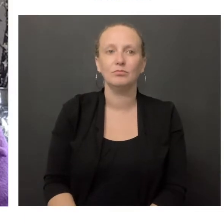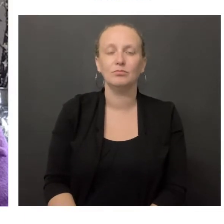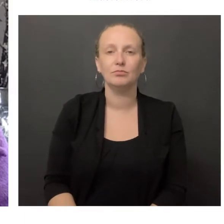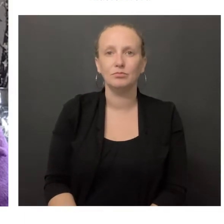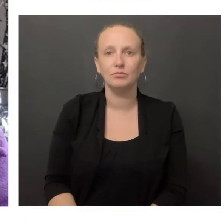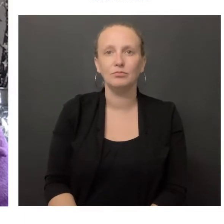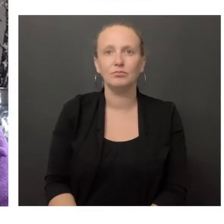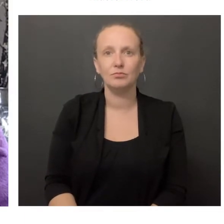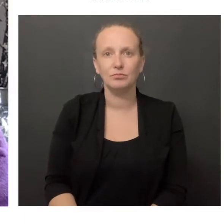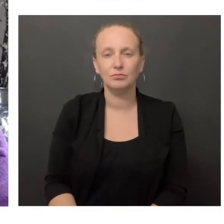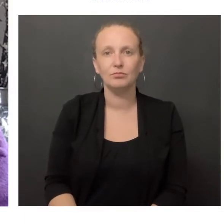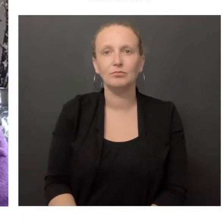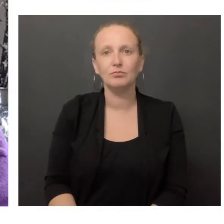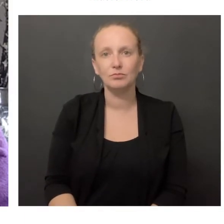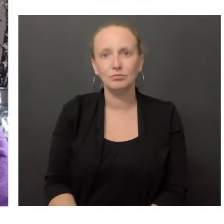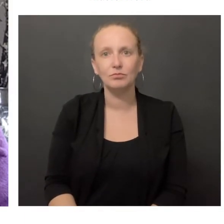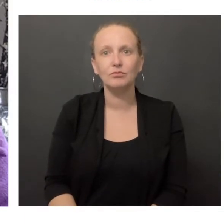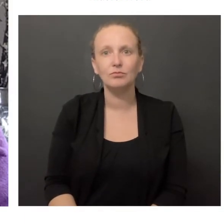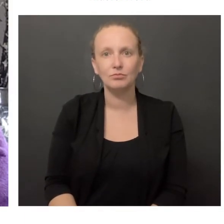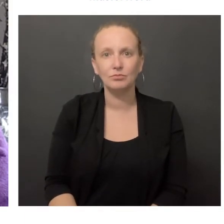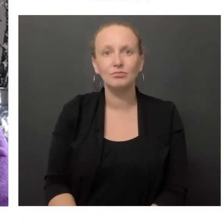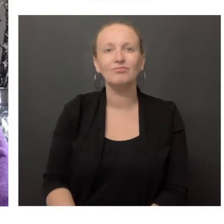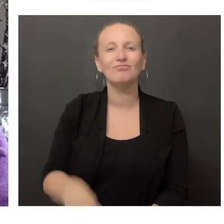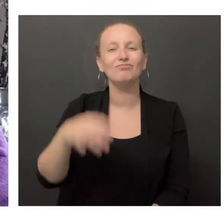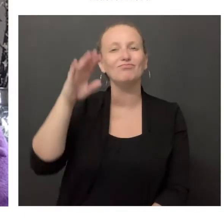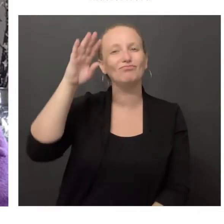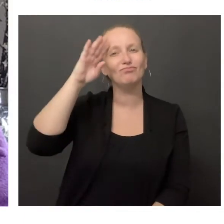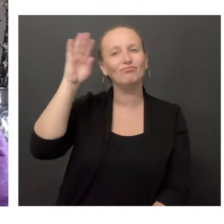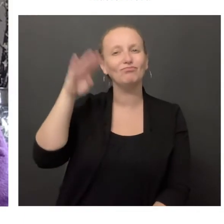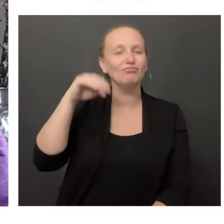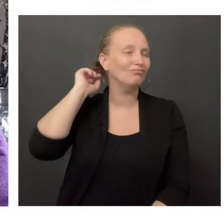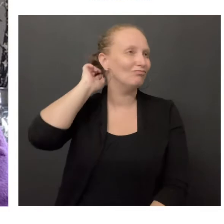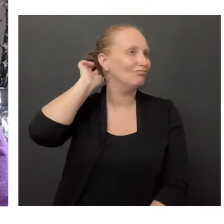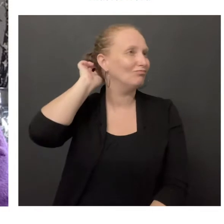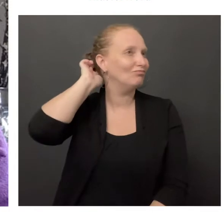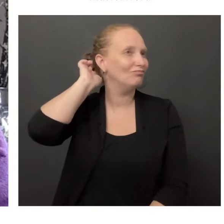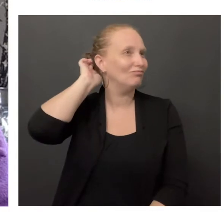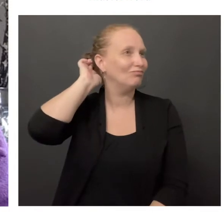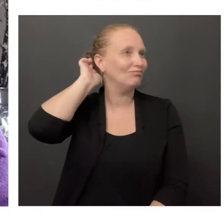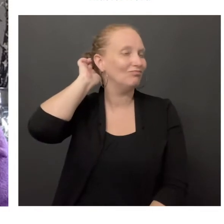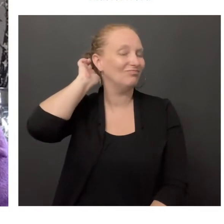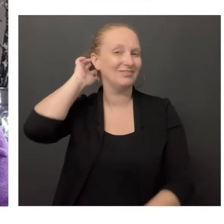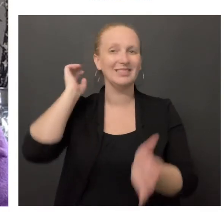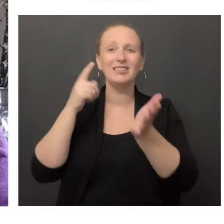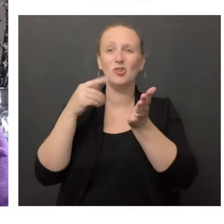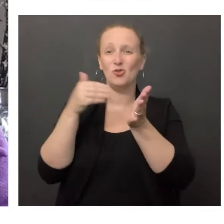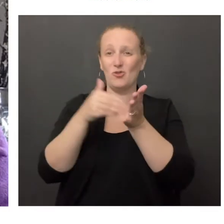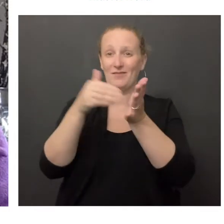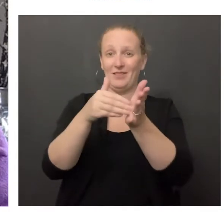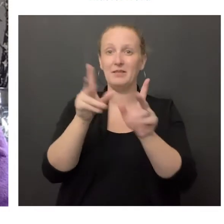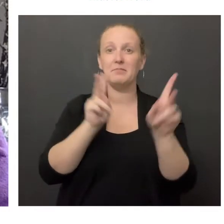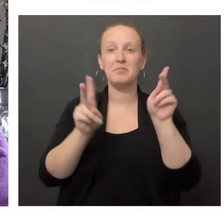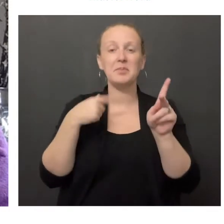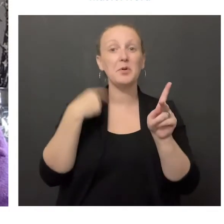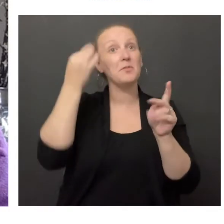know that sometimes people think of language assistance as a secondary thing to healthcare